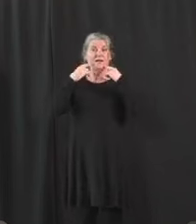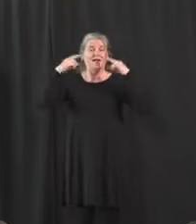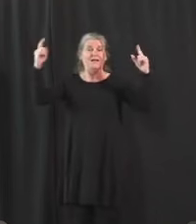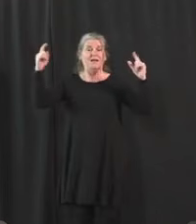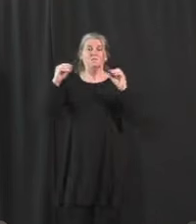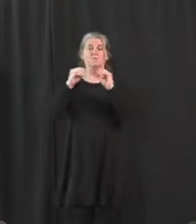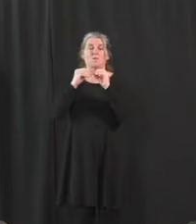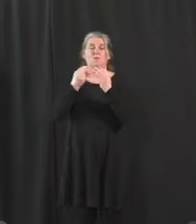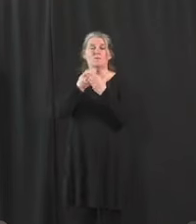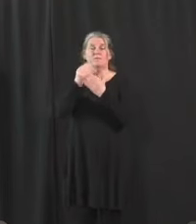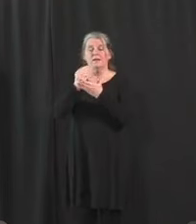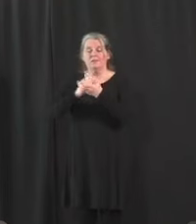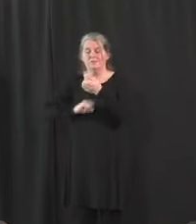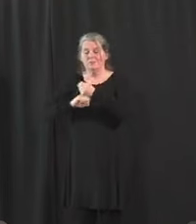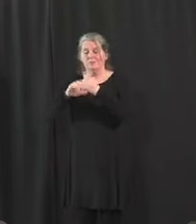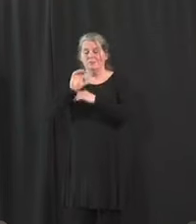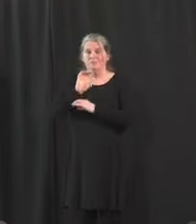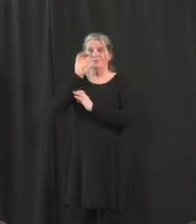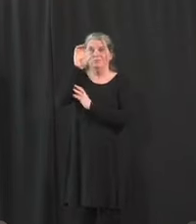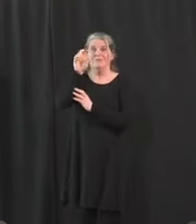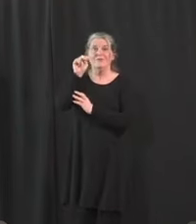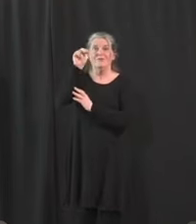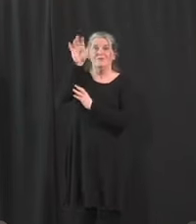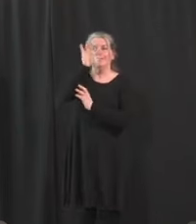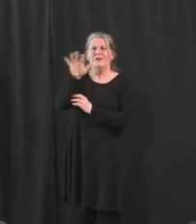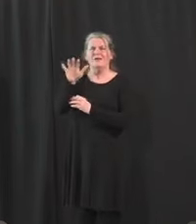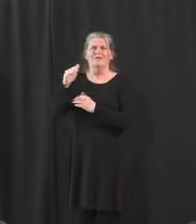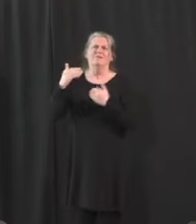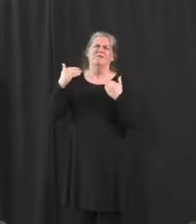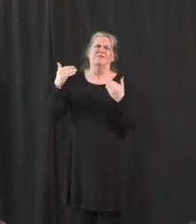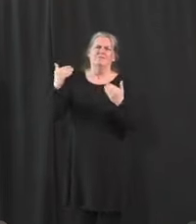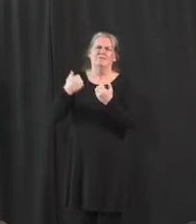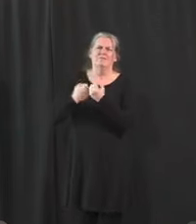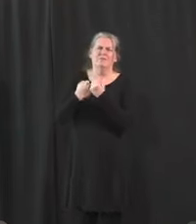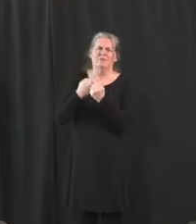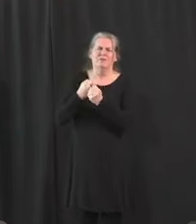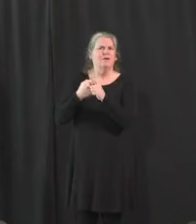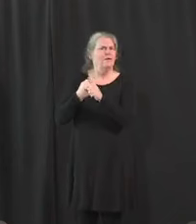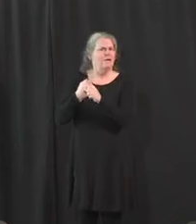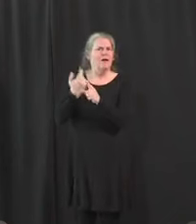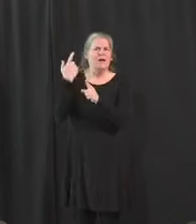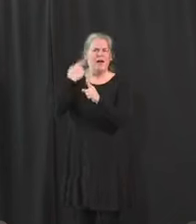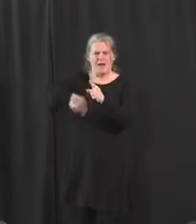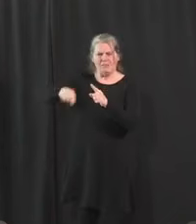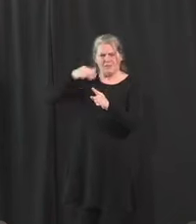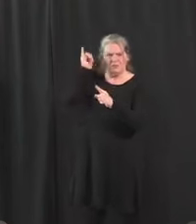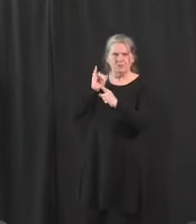APPRECIATED AND IS IN DIRECT RESPONSE TO THE REQUESTS THAT WE HAVE MADE.